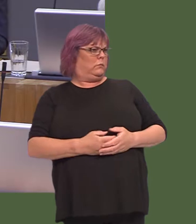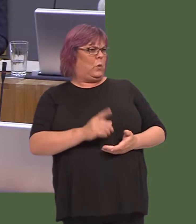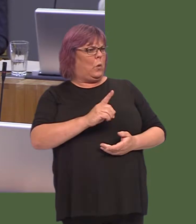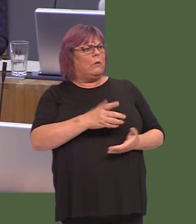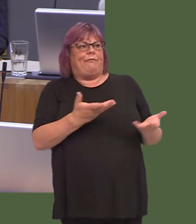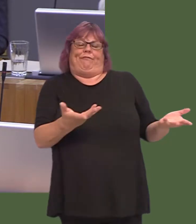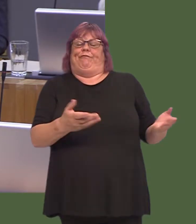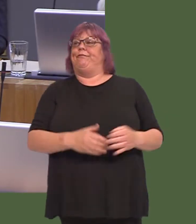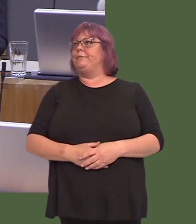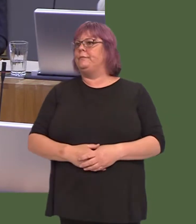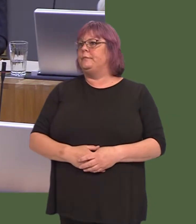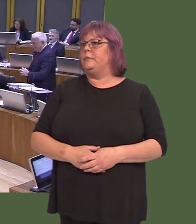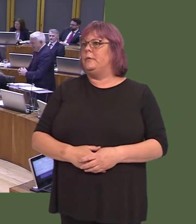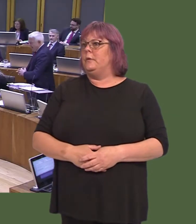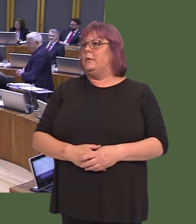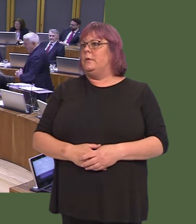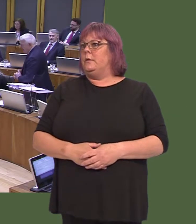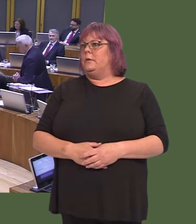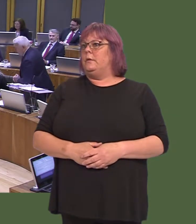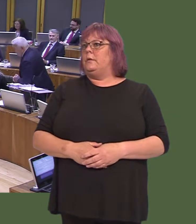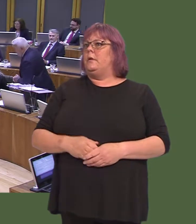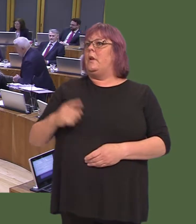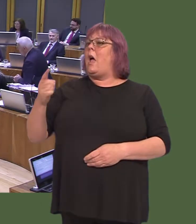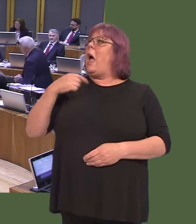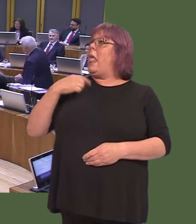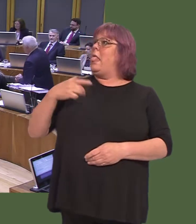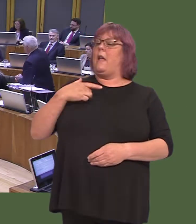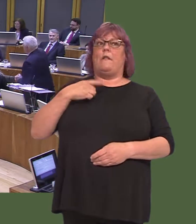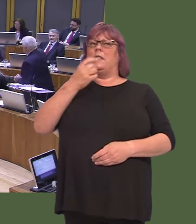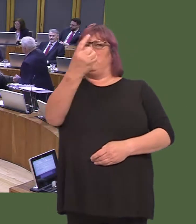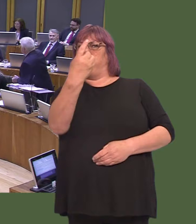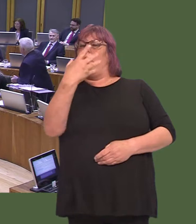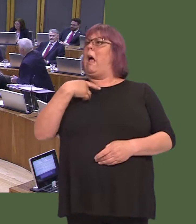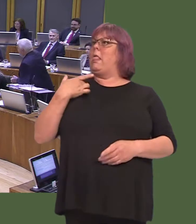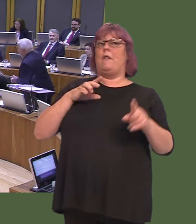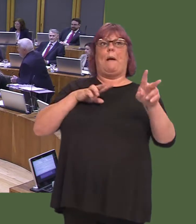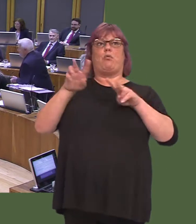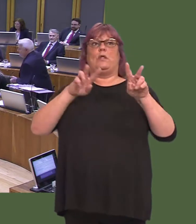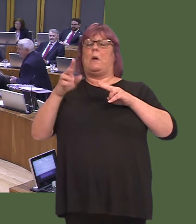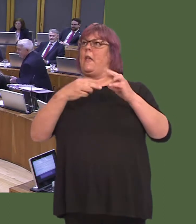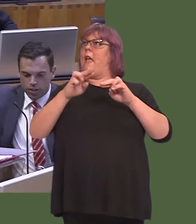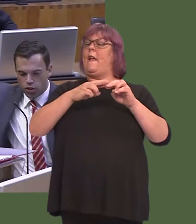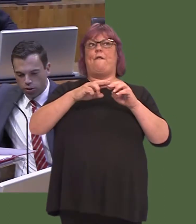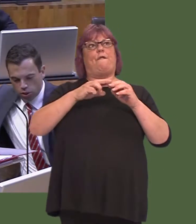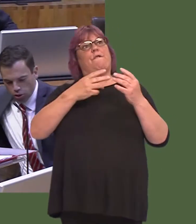Well, practise what you preachóthat's what I would say. Simon Thomas AM: Try doing it in Aberystwyth. When you put in the infrastructure, we will do it. Carwyn Jones AM: Well, Simon Thomasó [Interruption.]